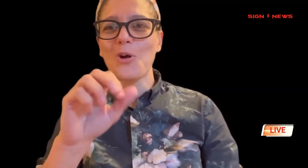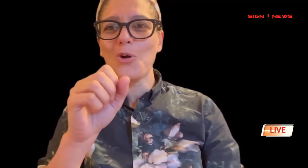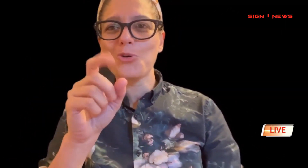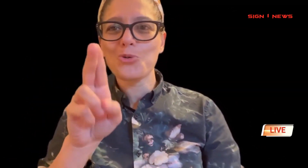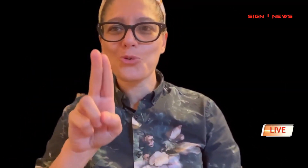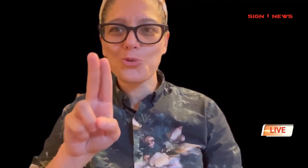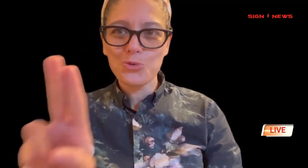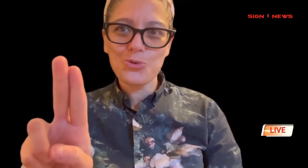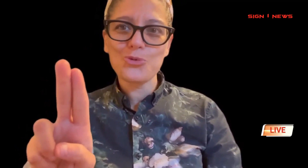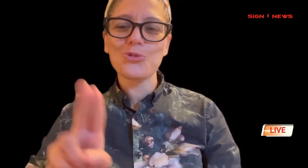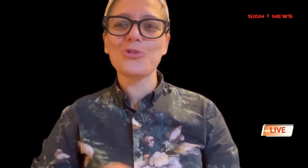Roku